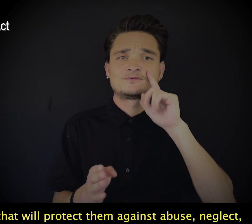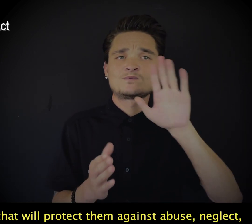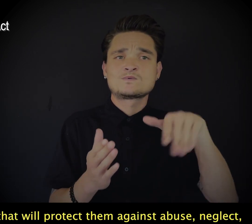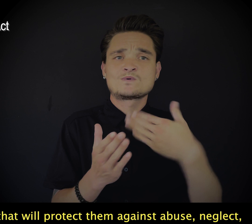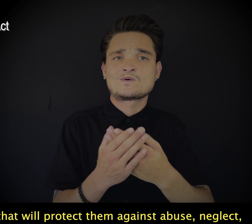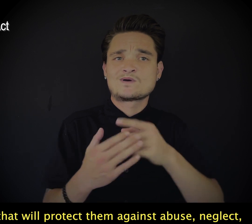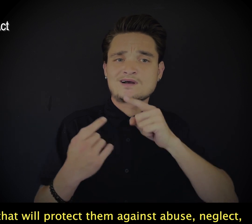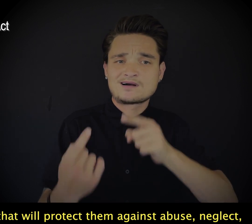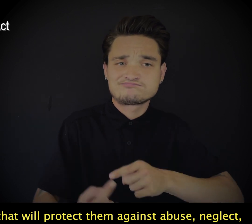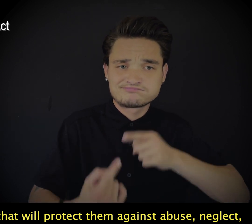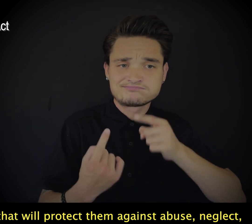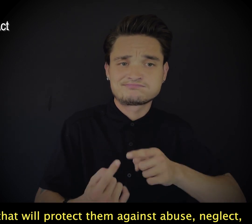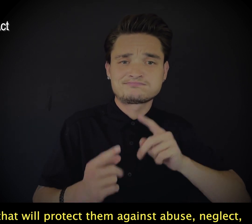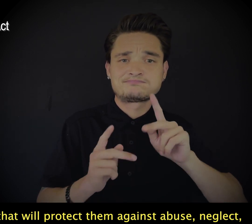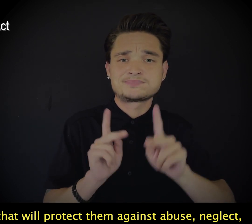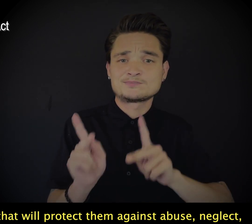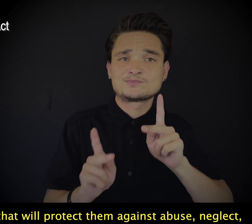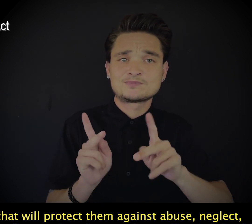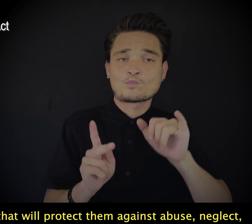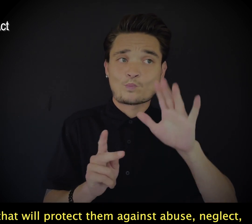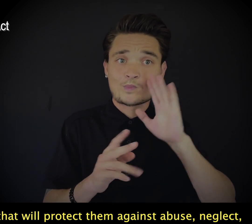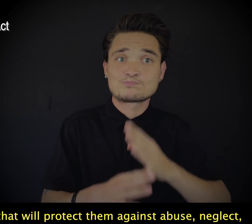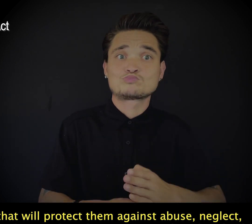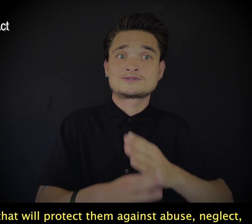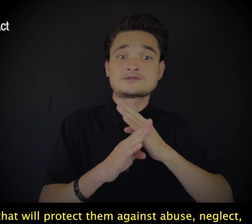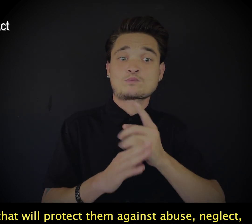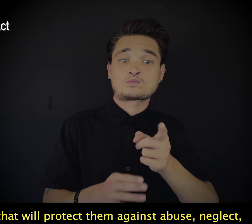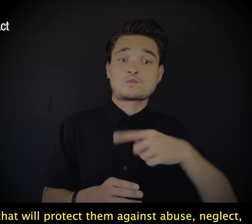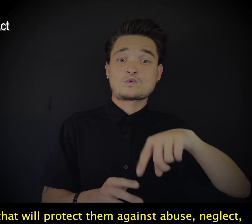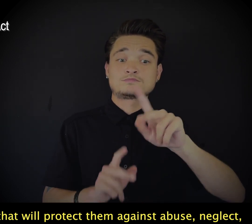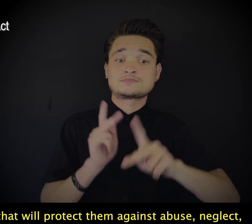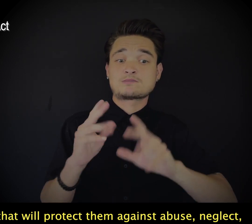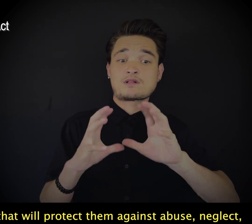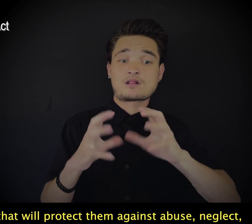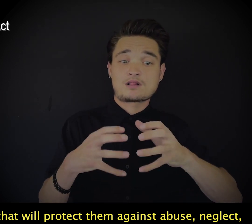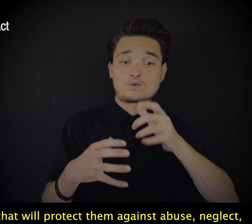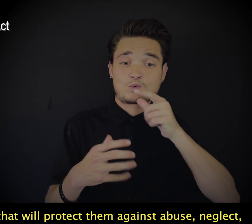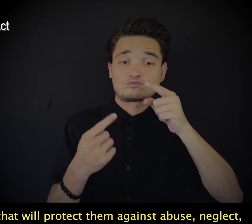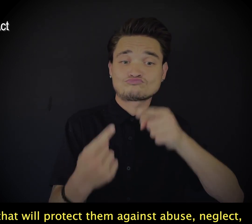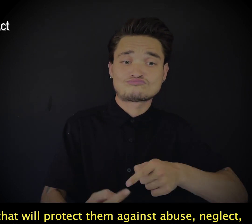that will protect them against abuse, neglect, and other conduct that may jeopardize their health,